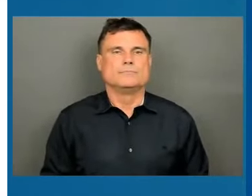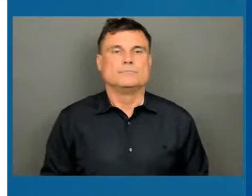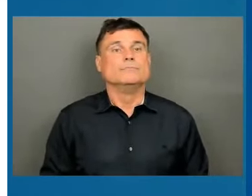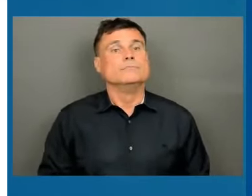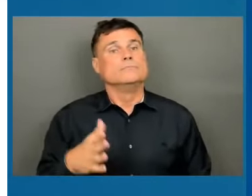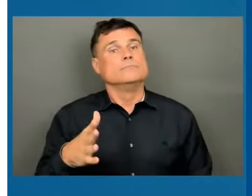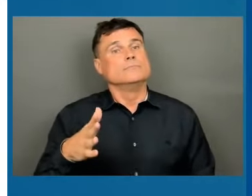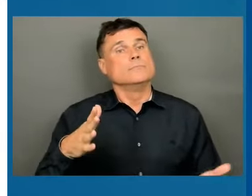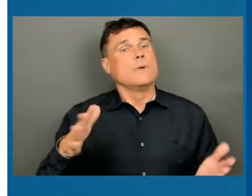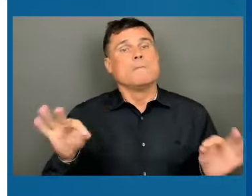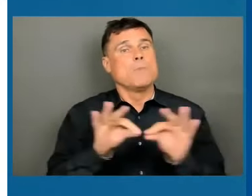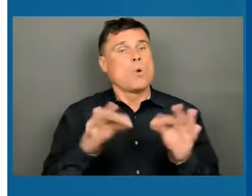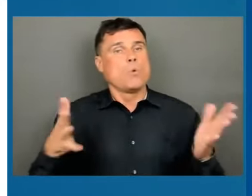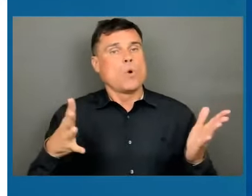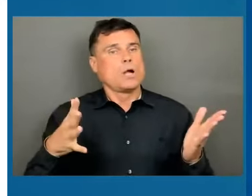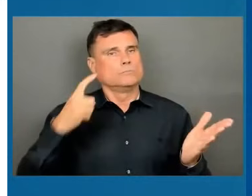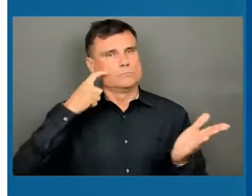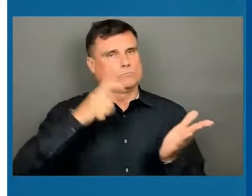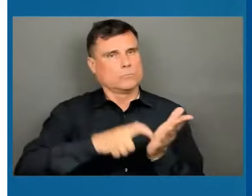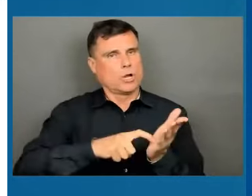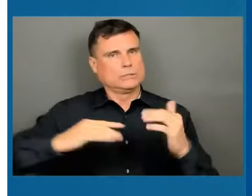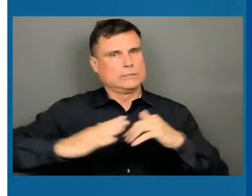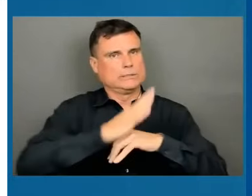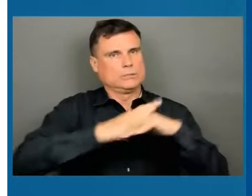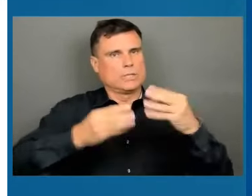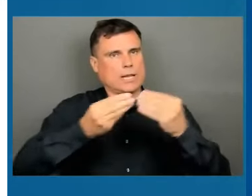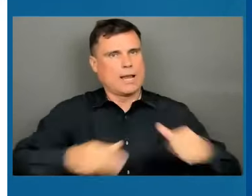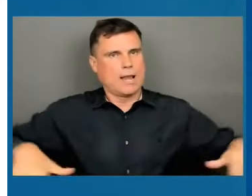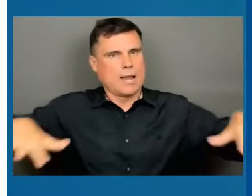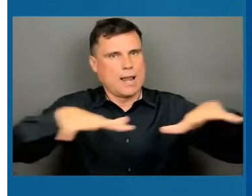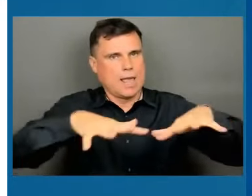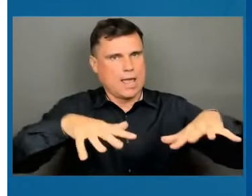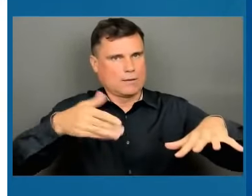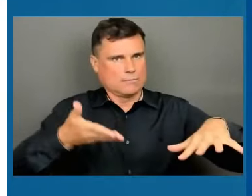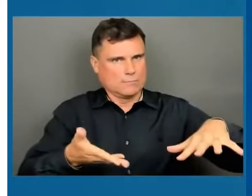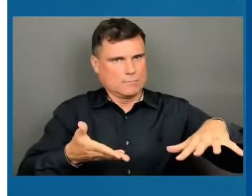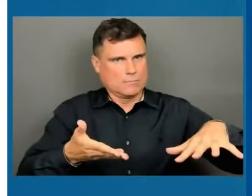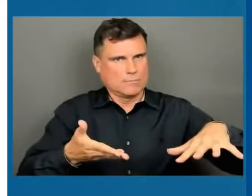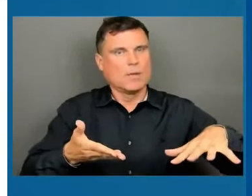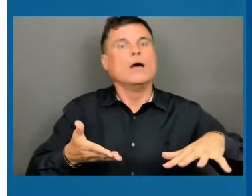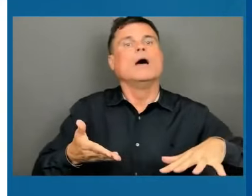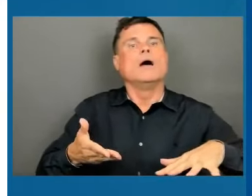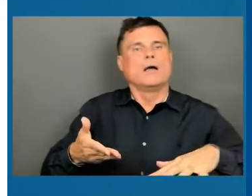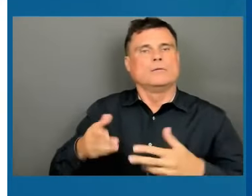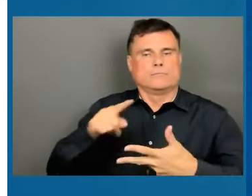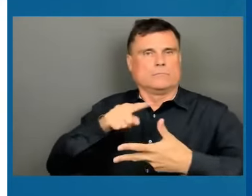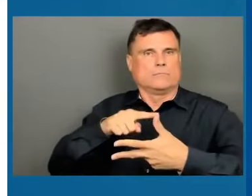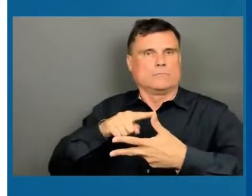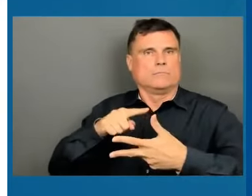from the traditional territory known as the first nations